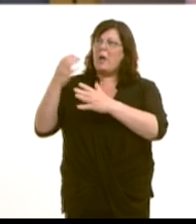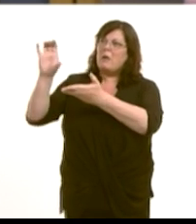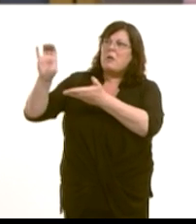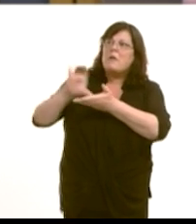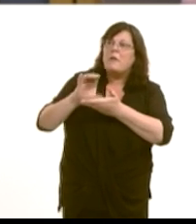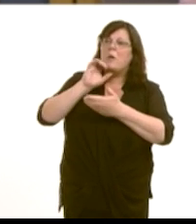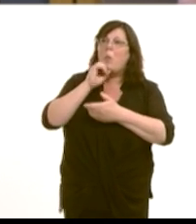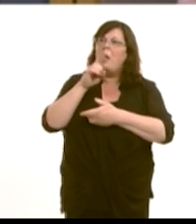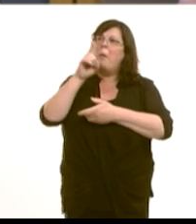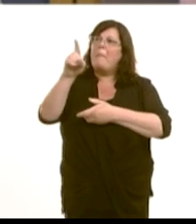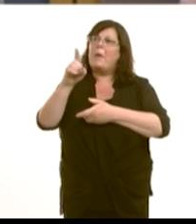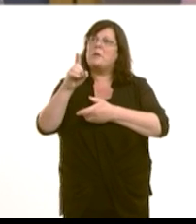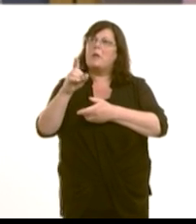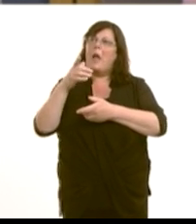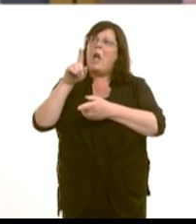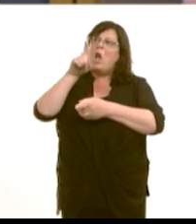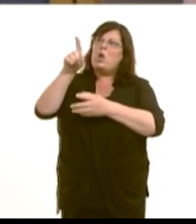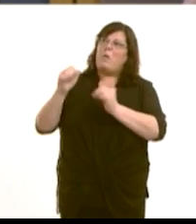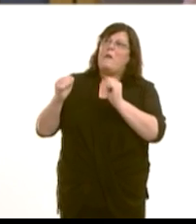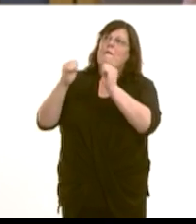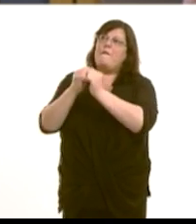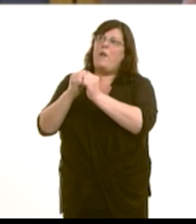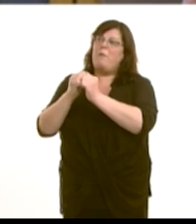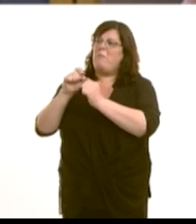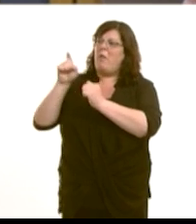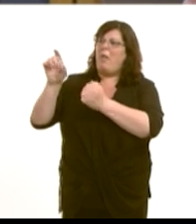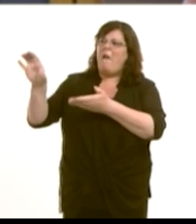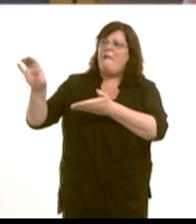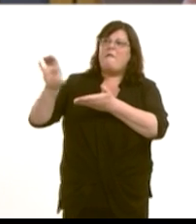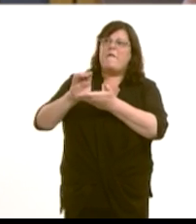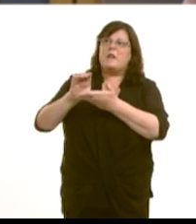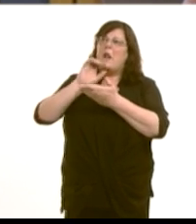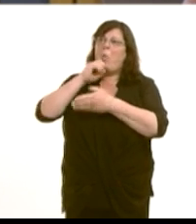funding will not be affected is kept, unlike the other broken promises that weíve heard